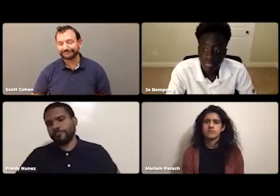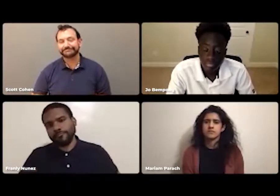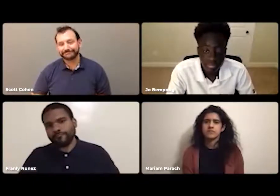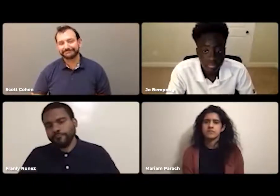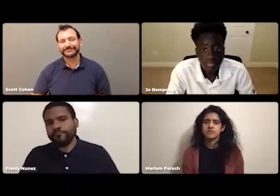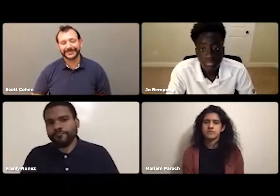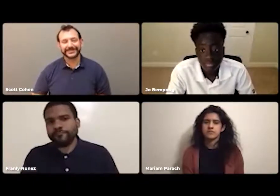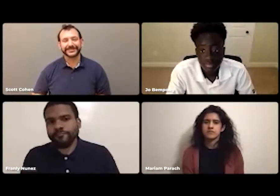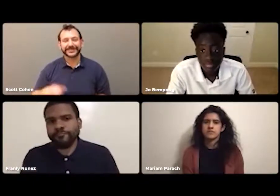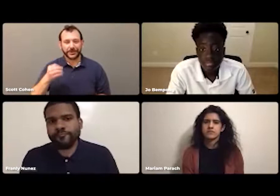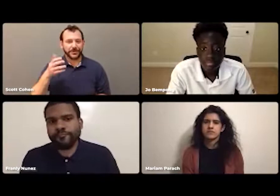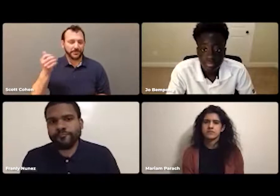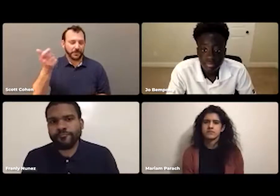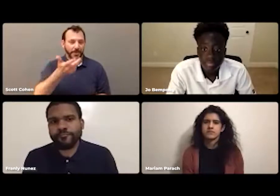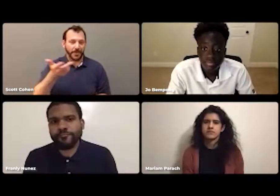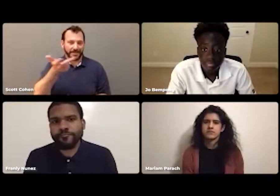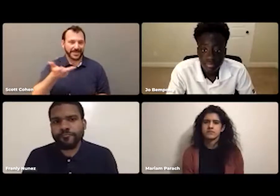I got paid for it. And it helped quite a bit.